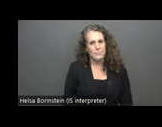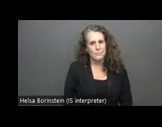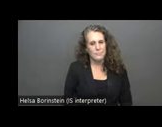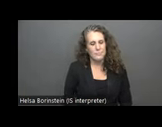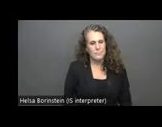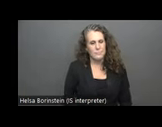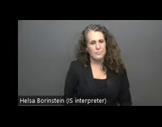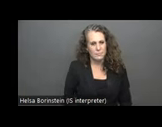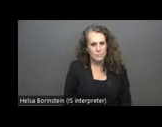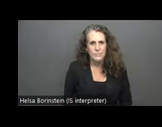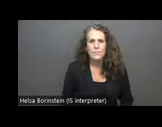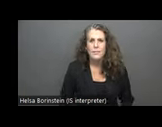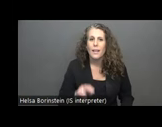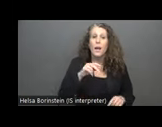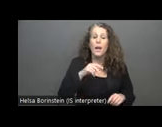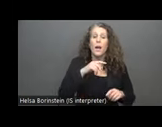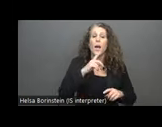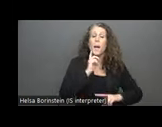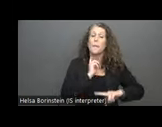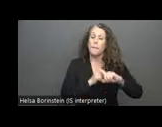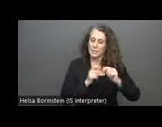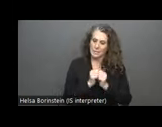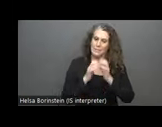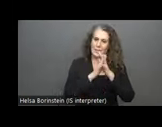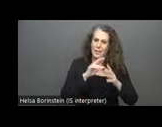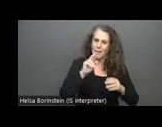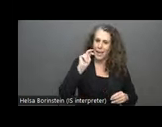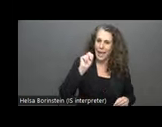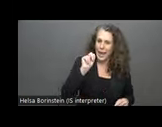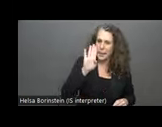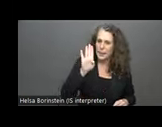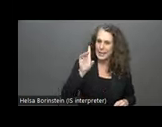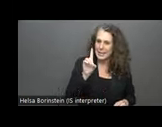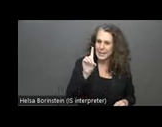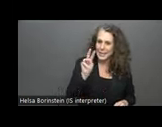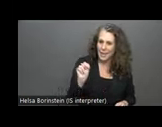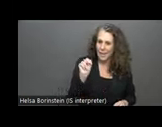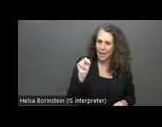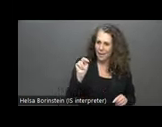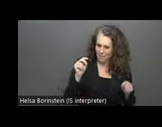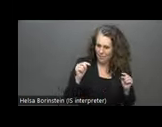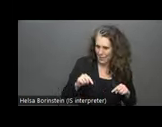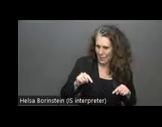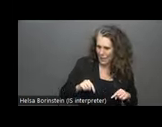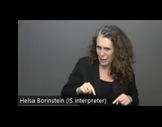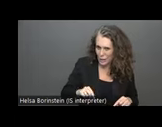14:55:26 When I move it they have a professional promotion promotion understand I got one up